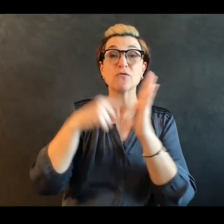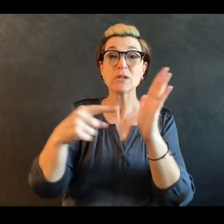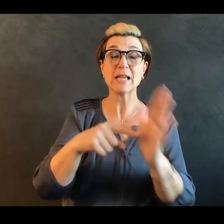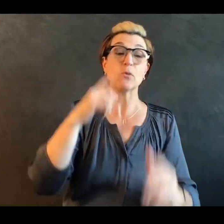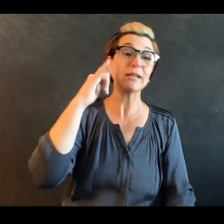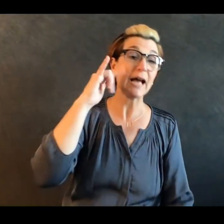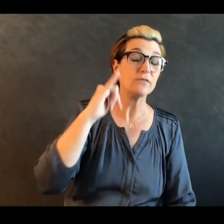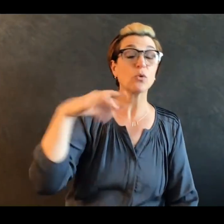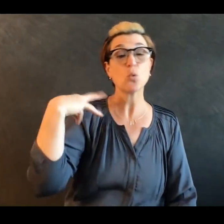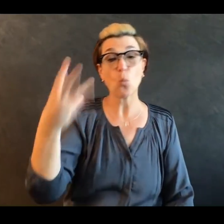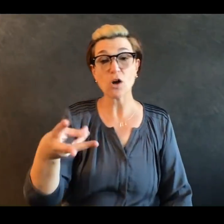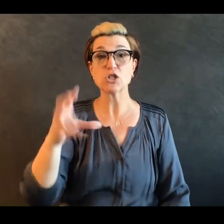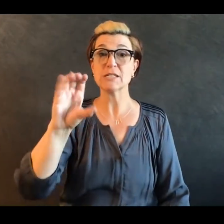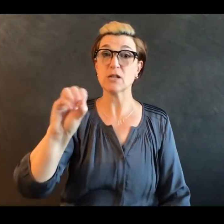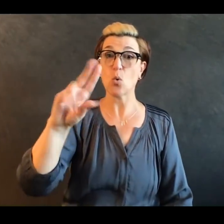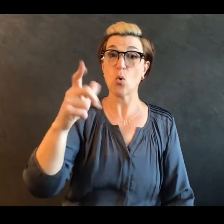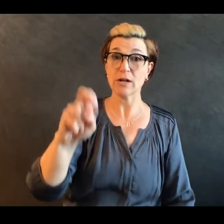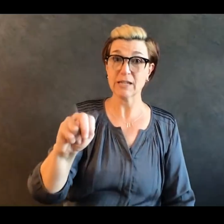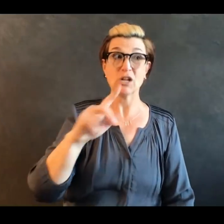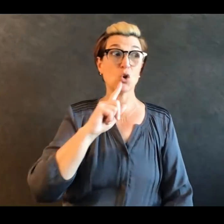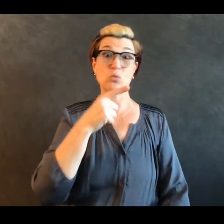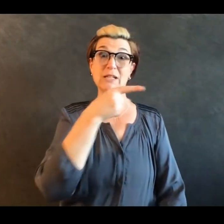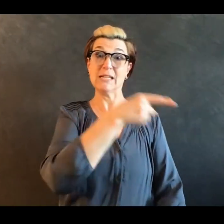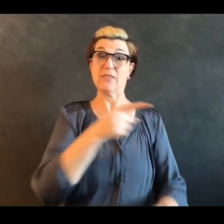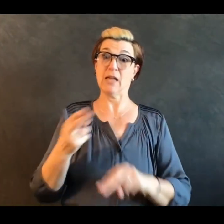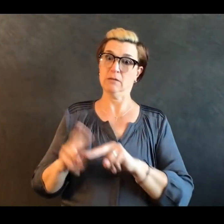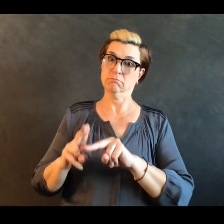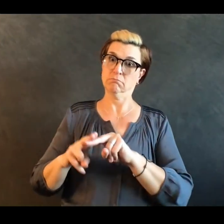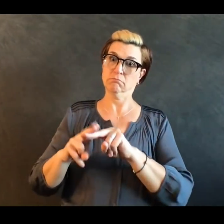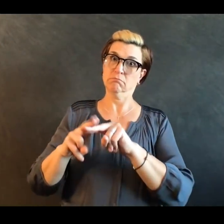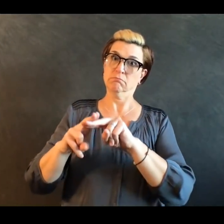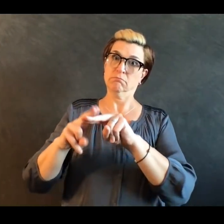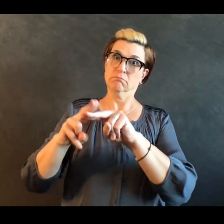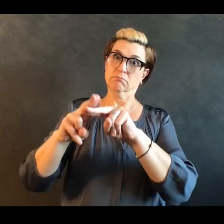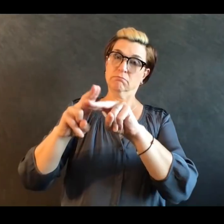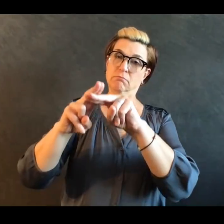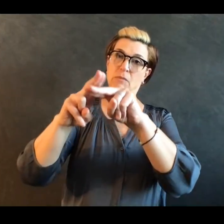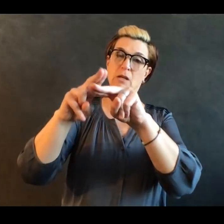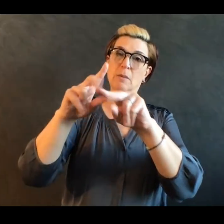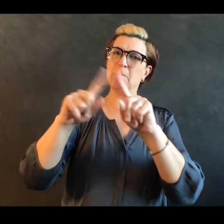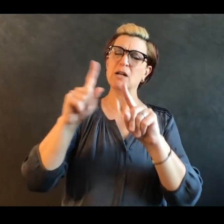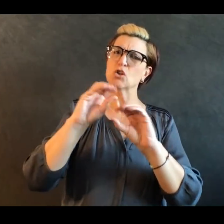that never really had a peak because of so much work that their populations did